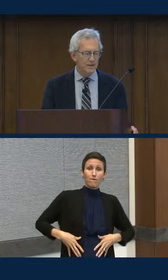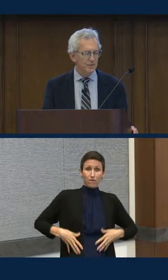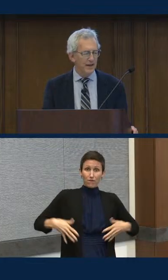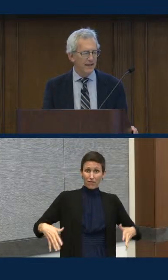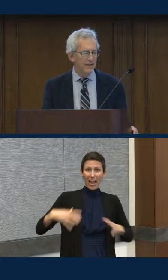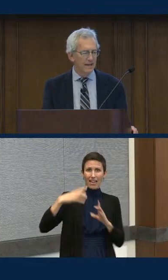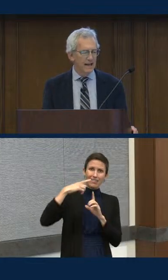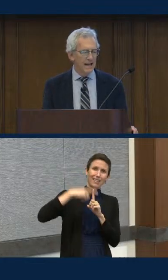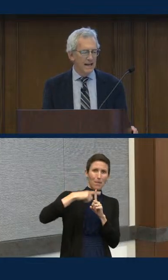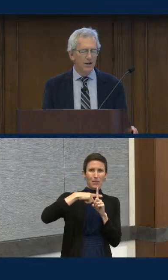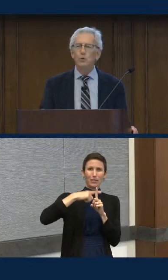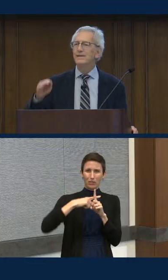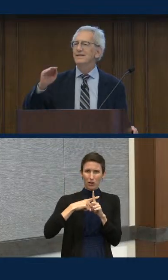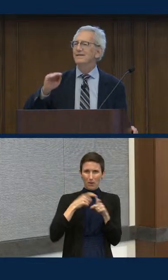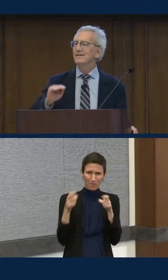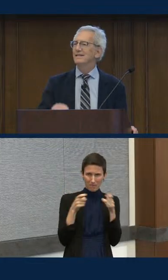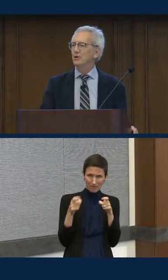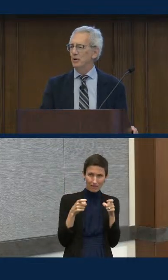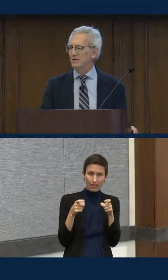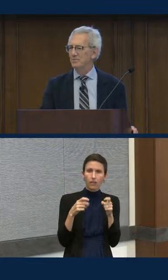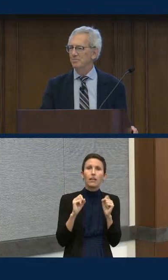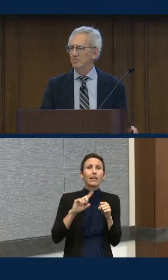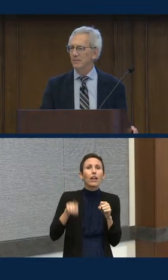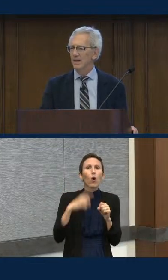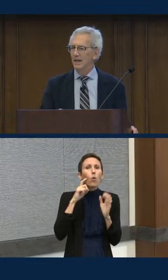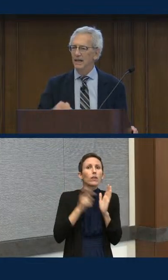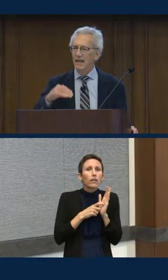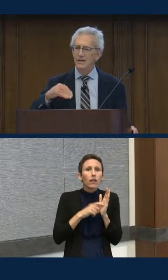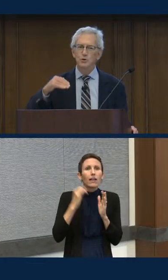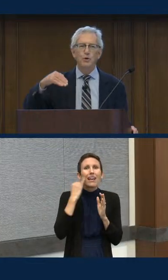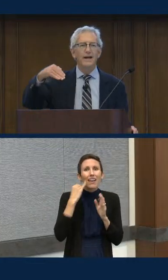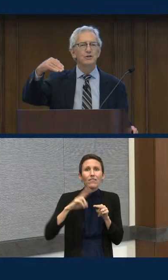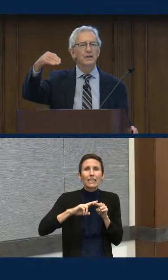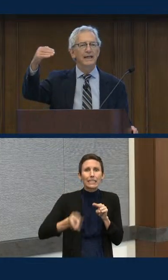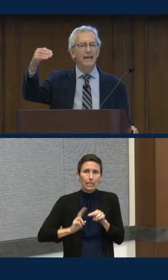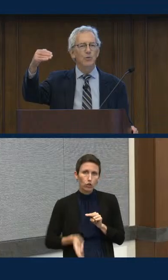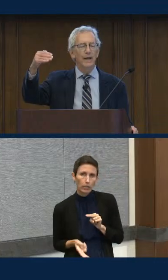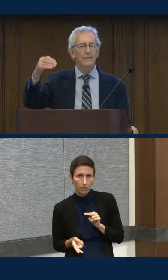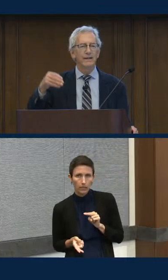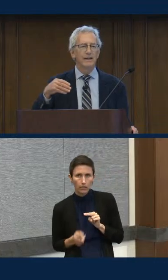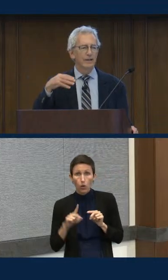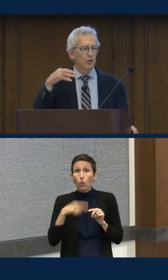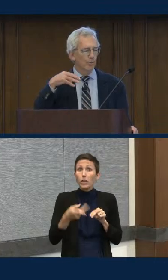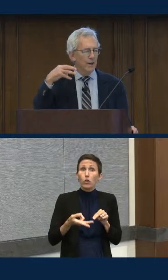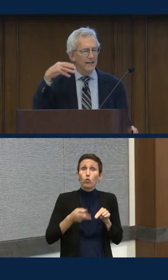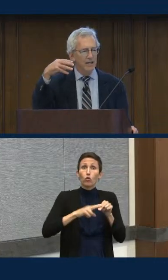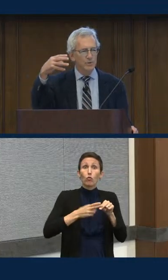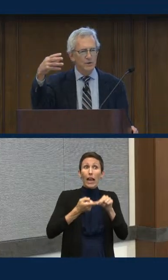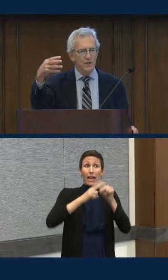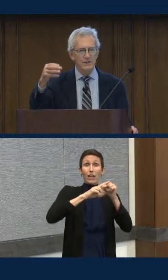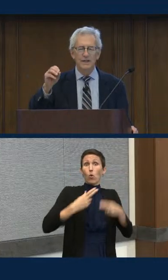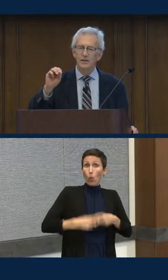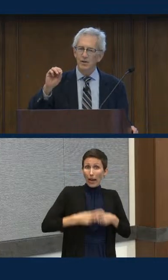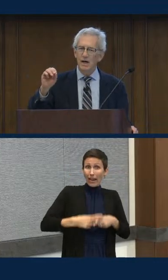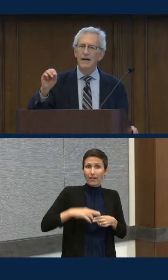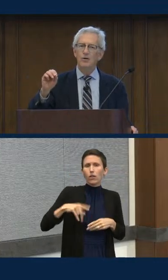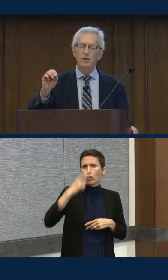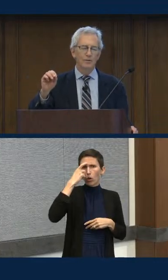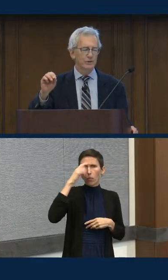fat can only sense a decrease. As you gradually gain weight your brain keeps adjusting to